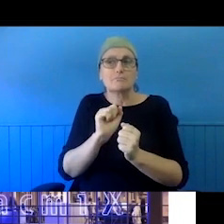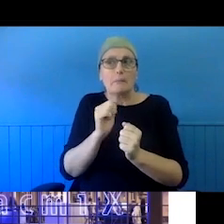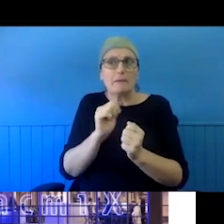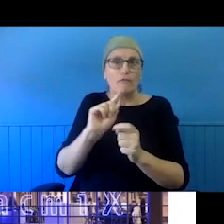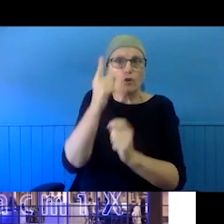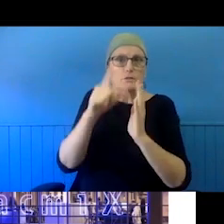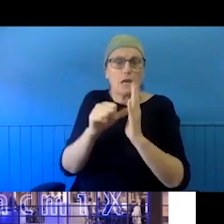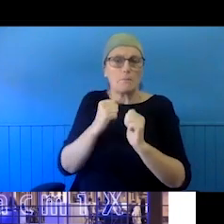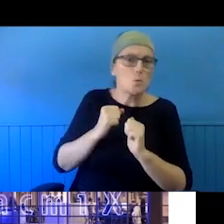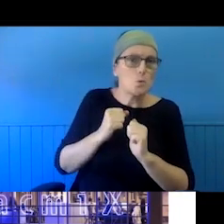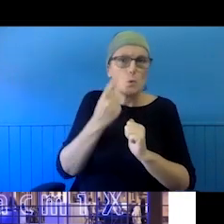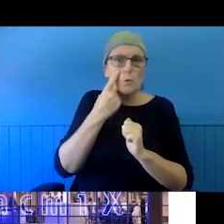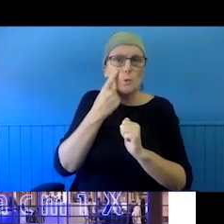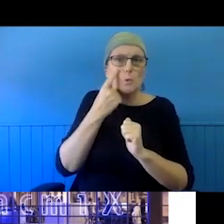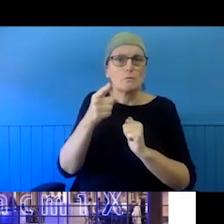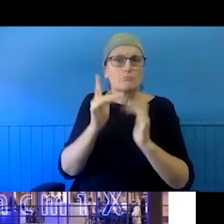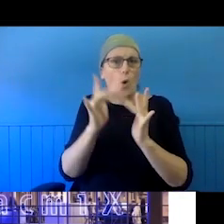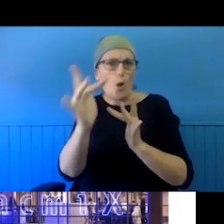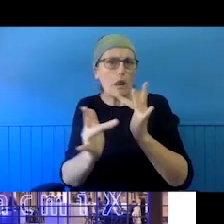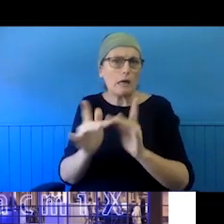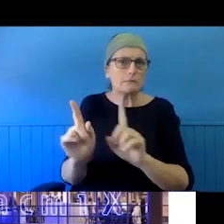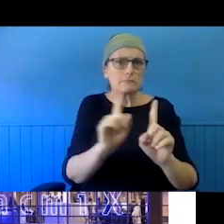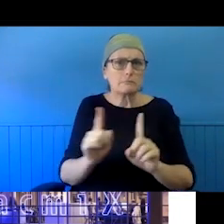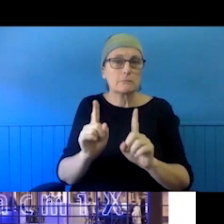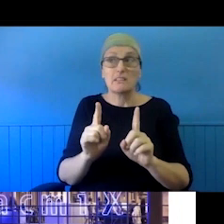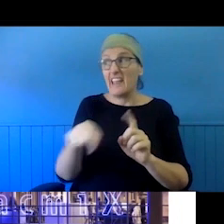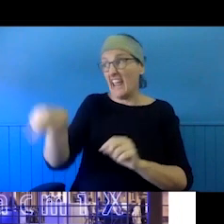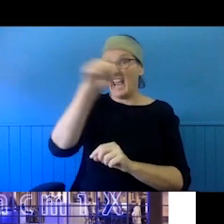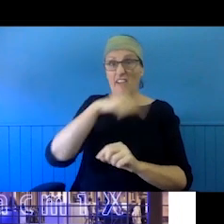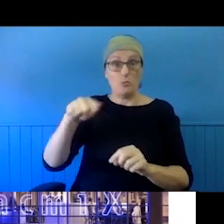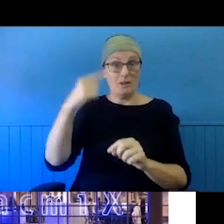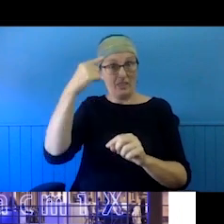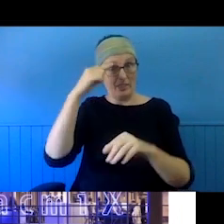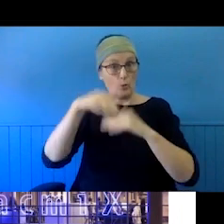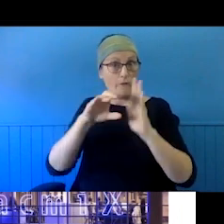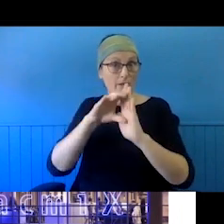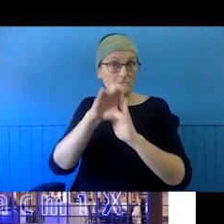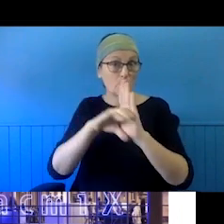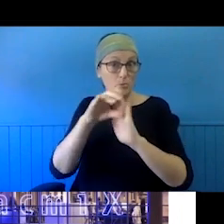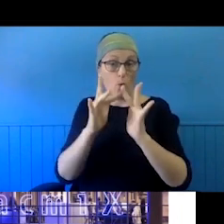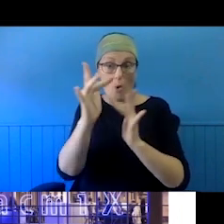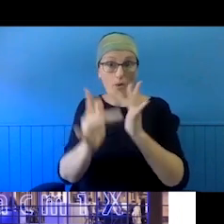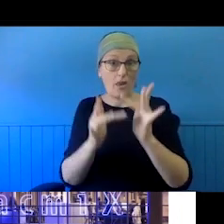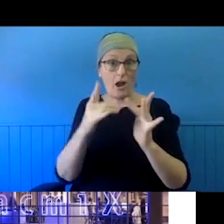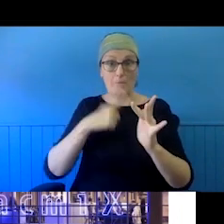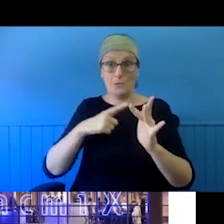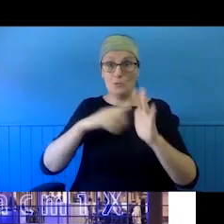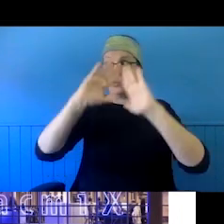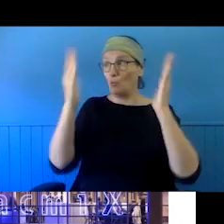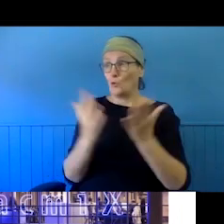moment because we're in this incredibly challenging and difficult situation. So there's not a huge amount of optimism at the moment,